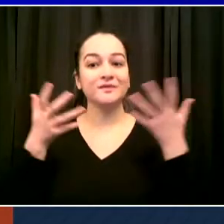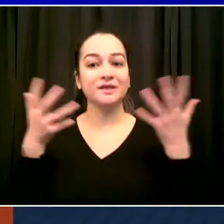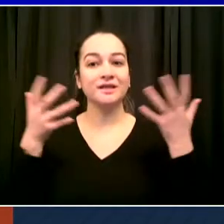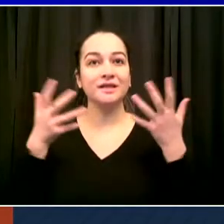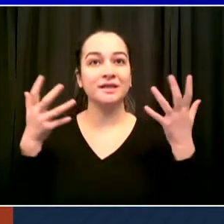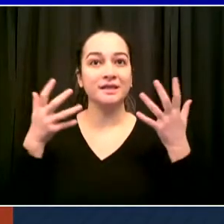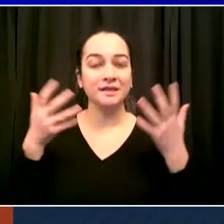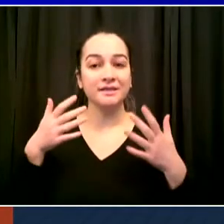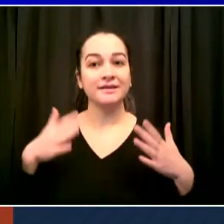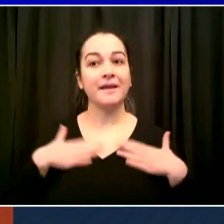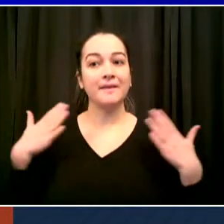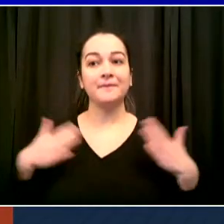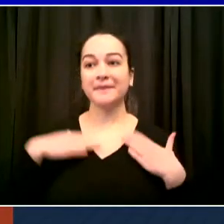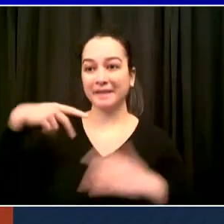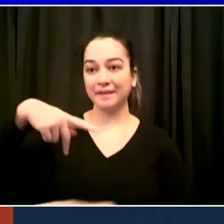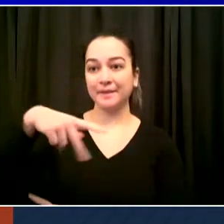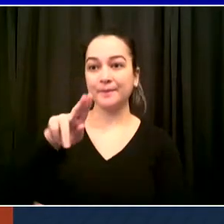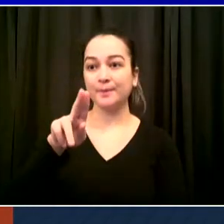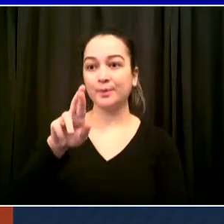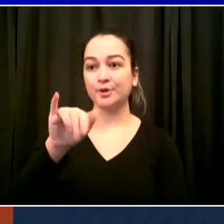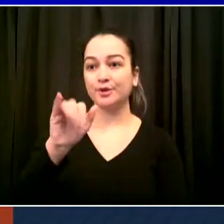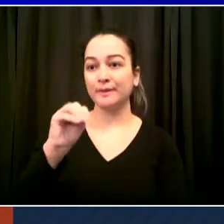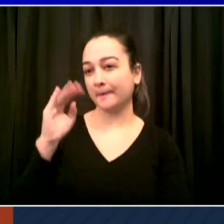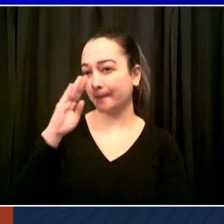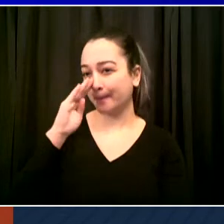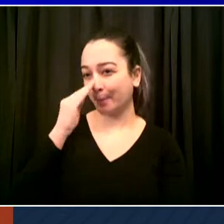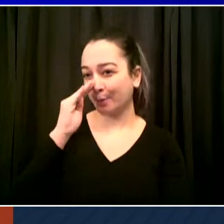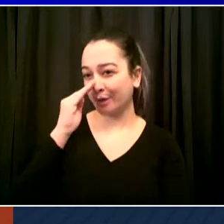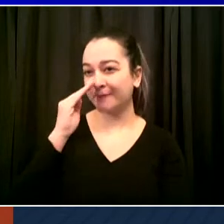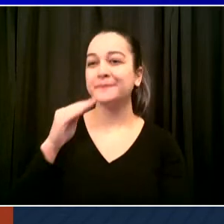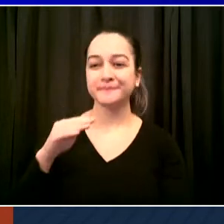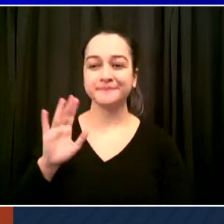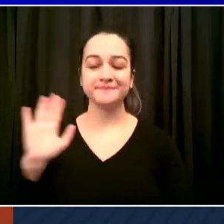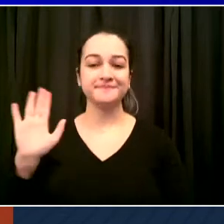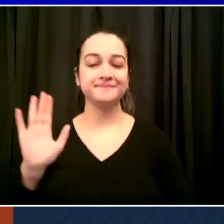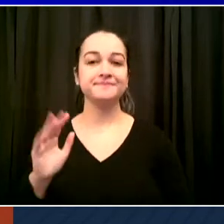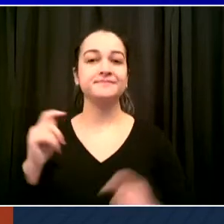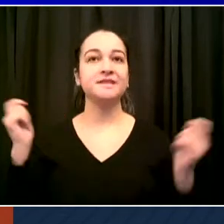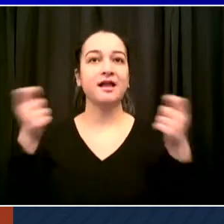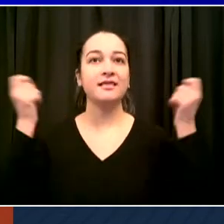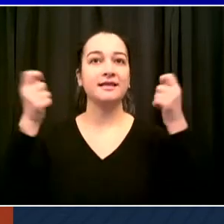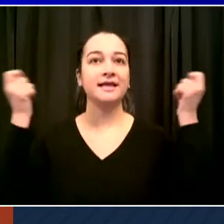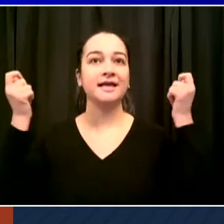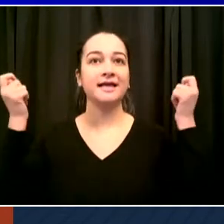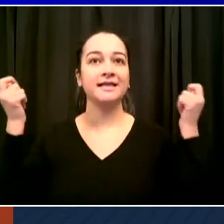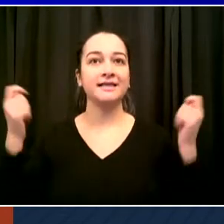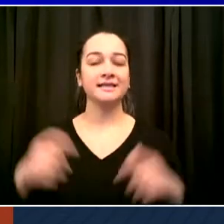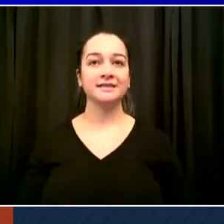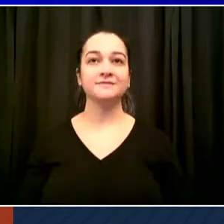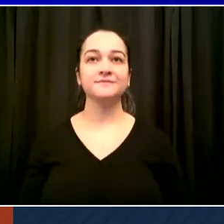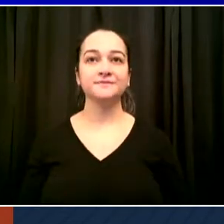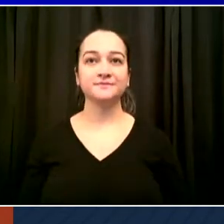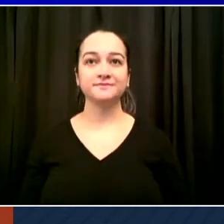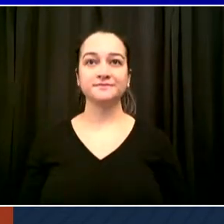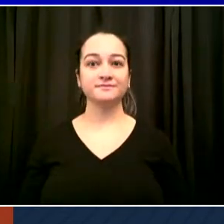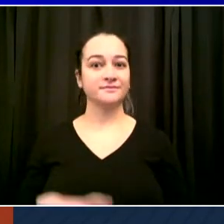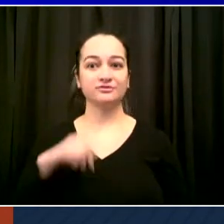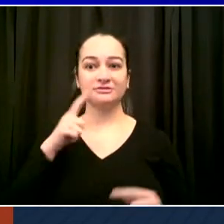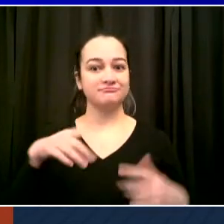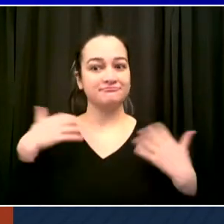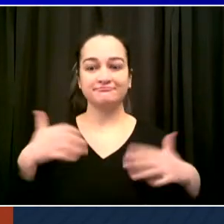TOMORROW, THE